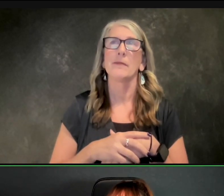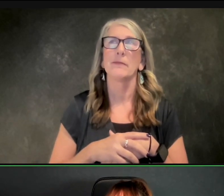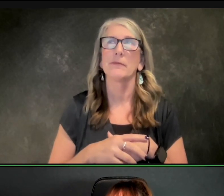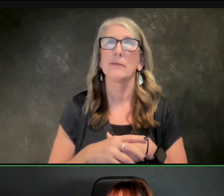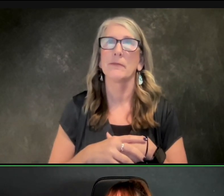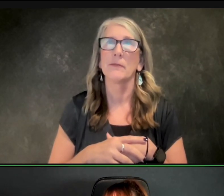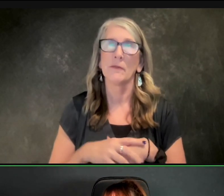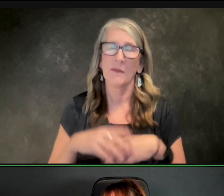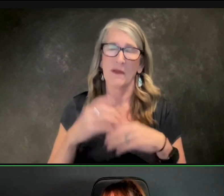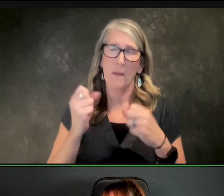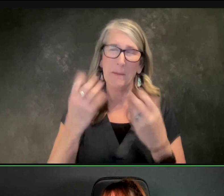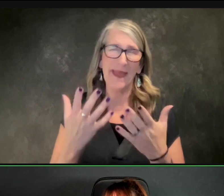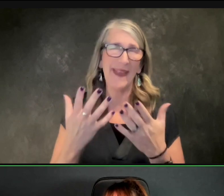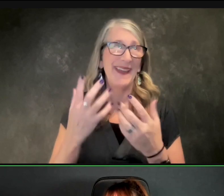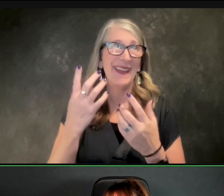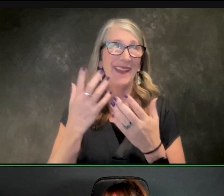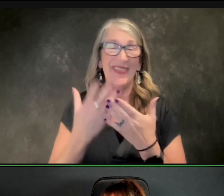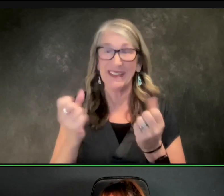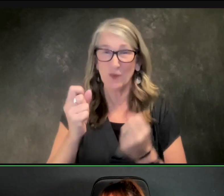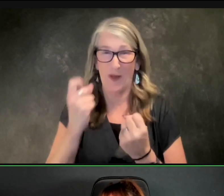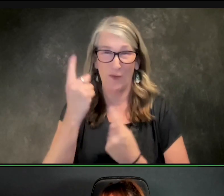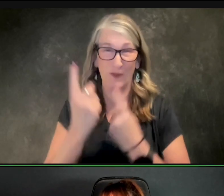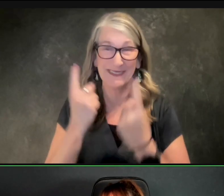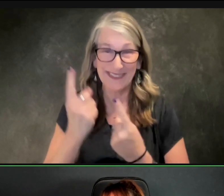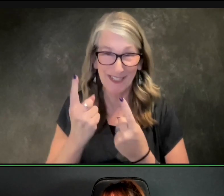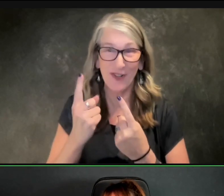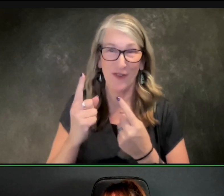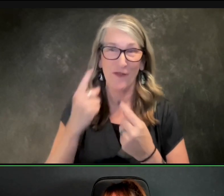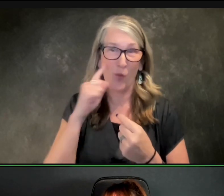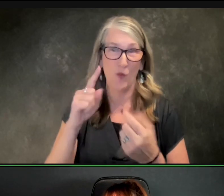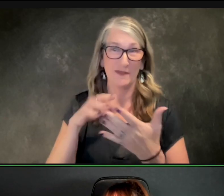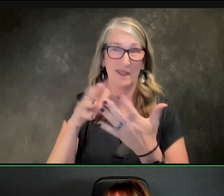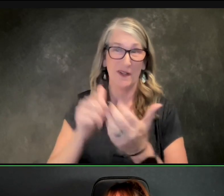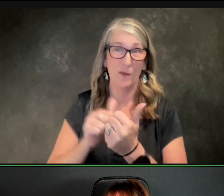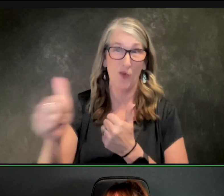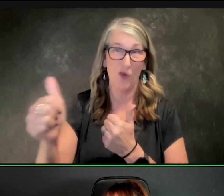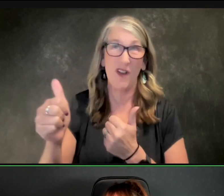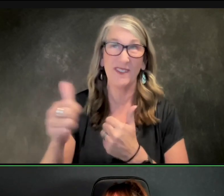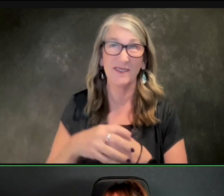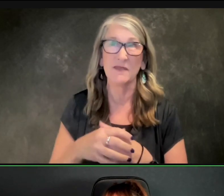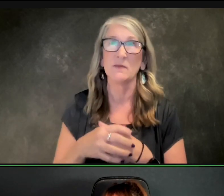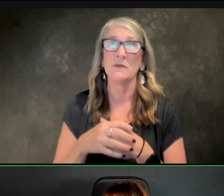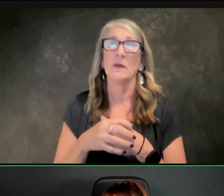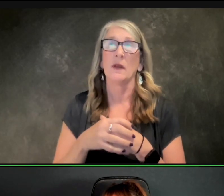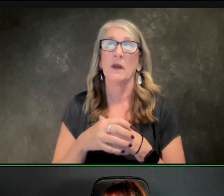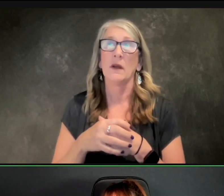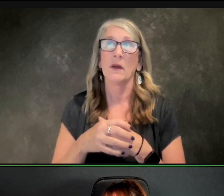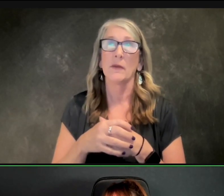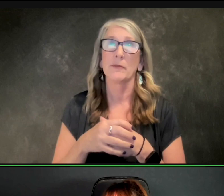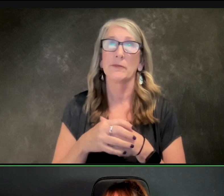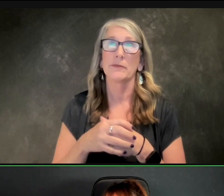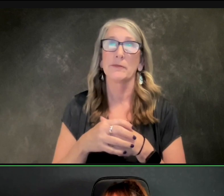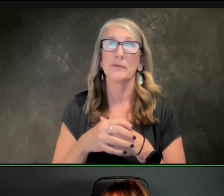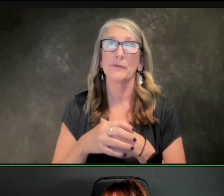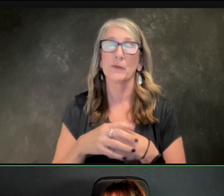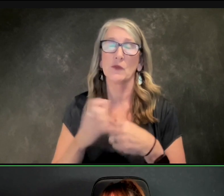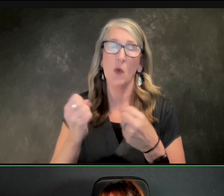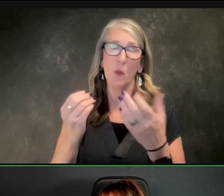than this typical college semester scheduling. There are many things to consider for students